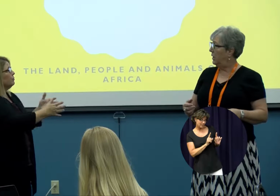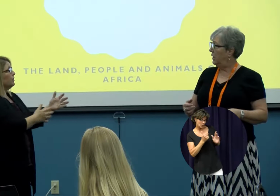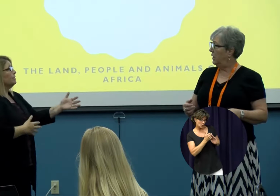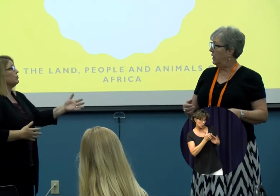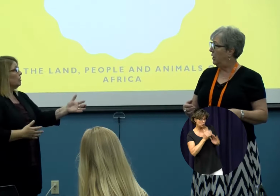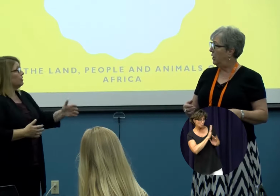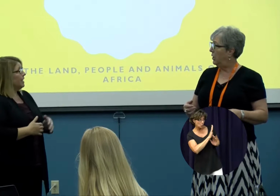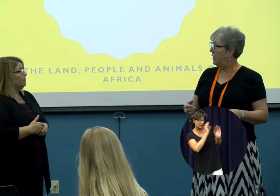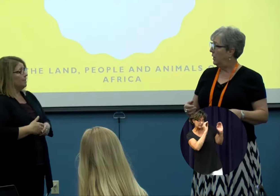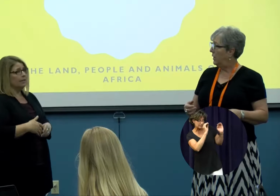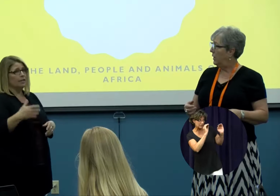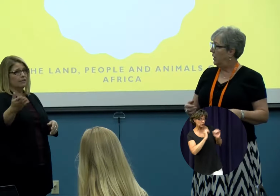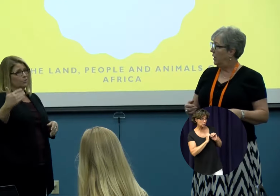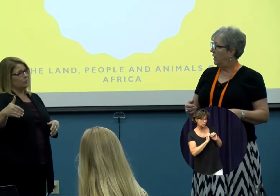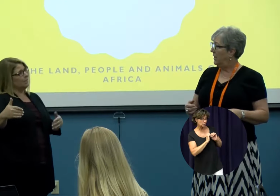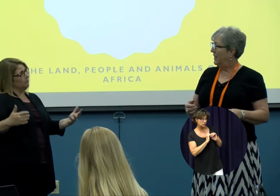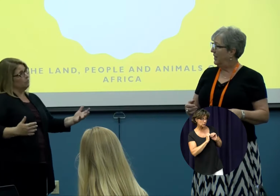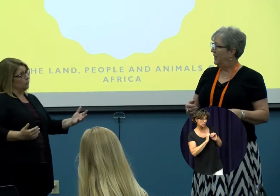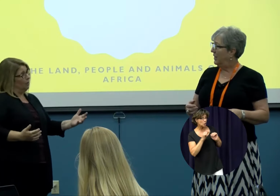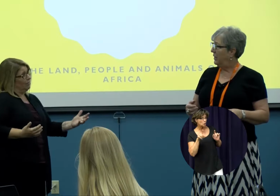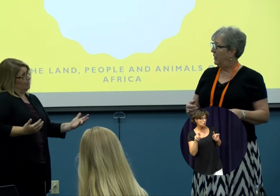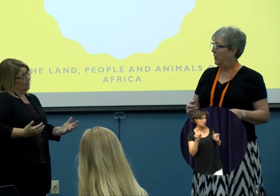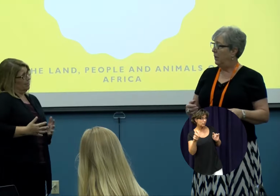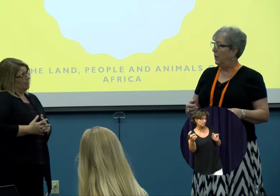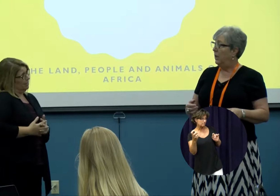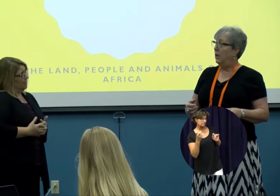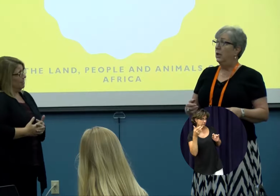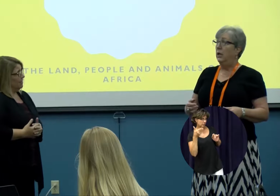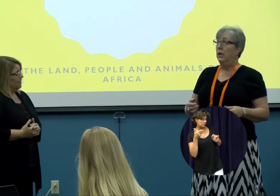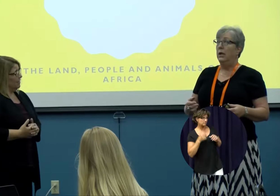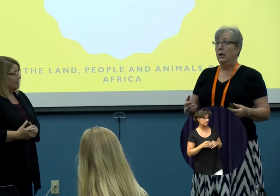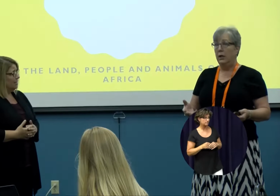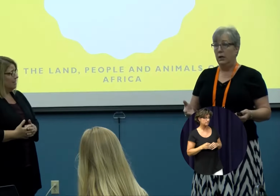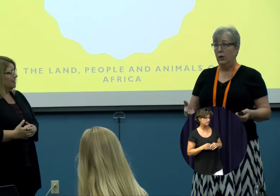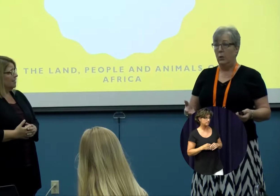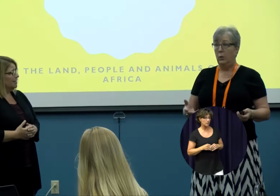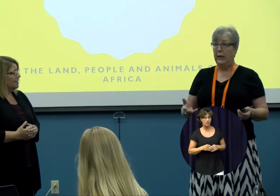to where the instructions happening, so she will have to move to the front. [ Sigh ]